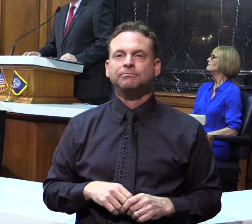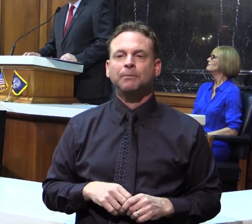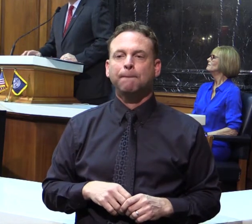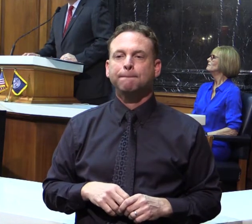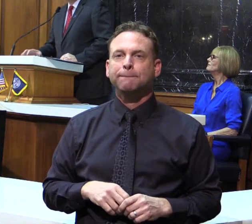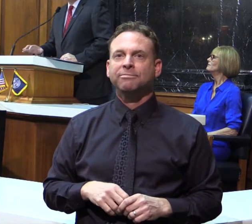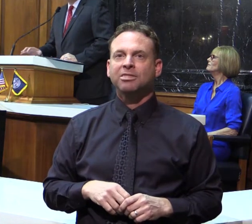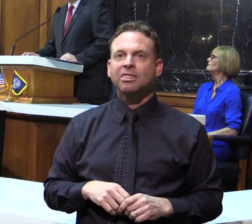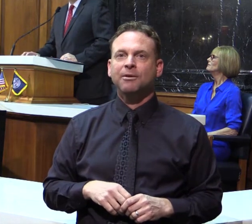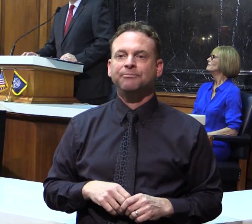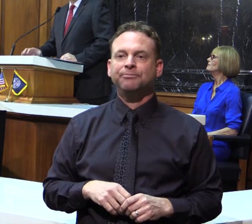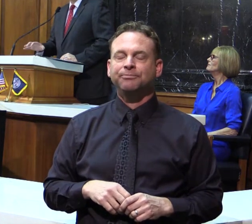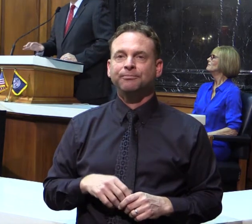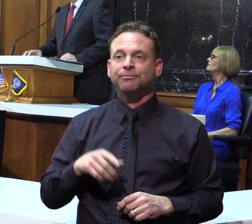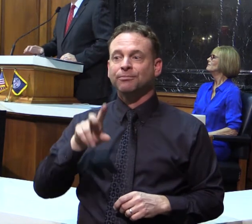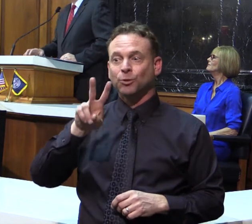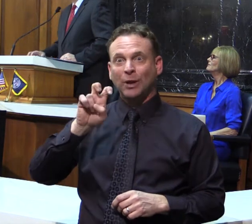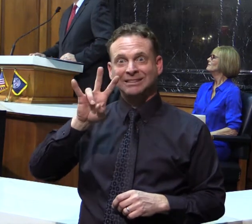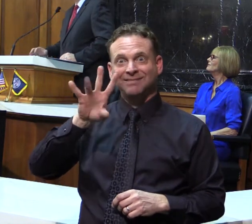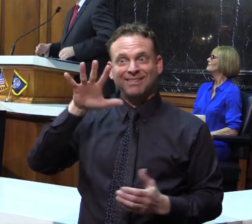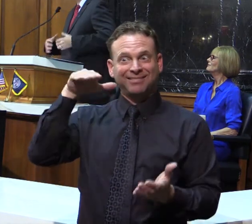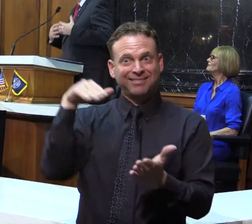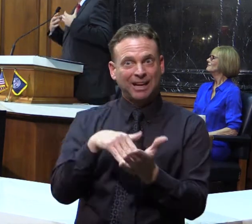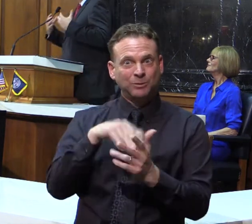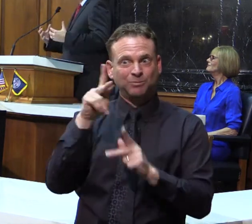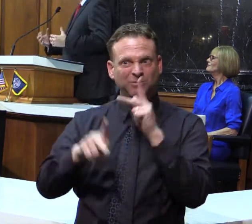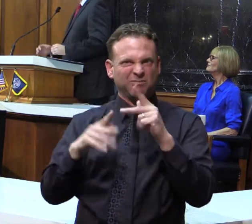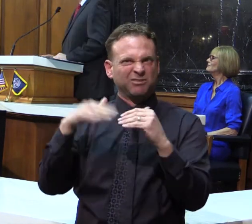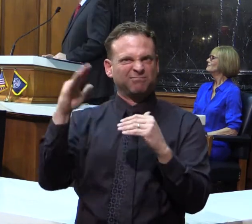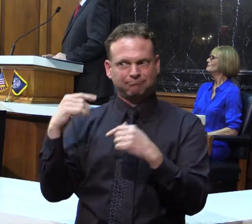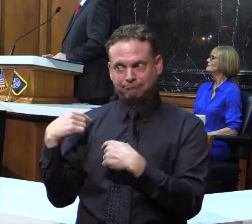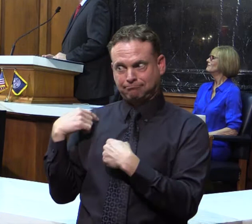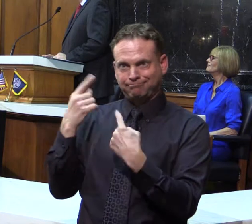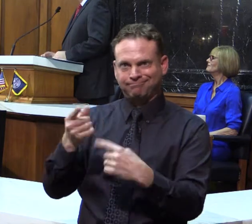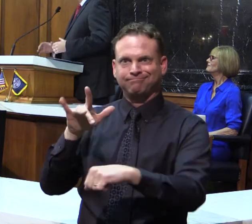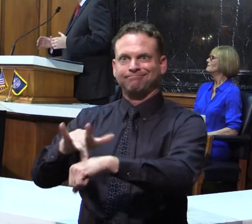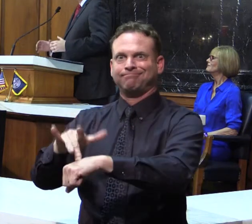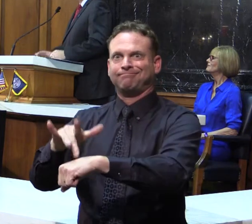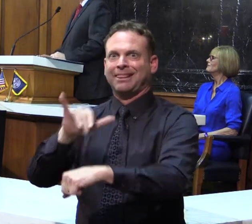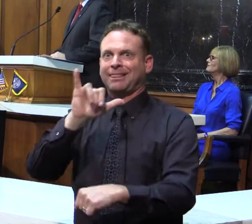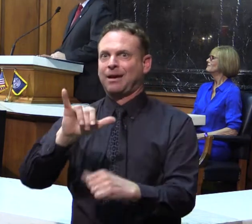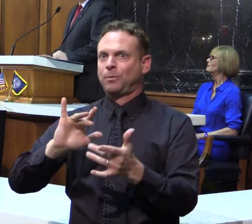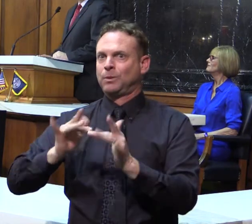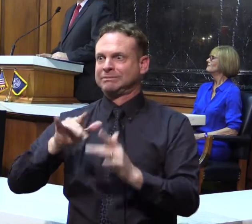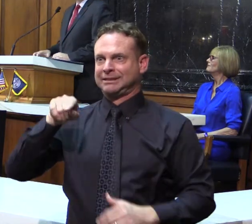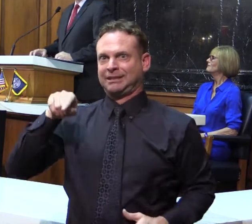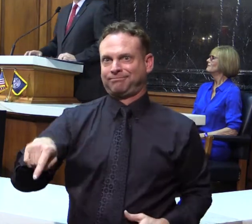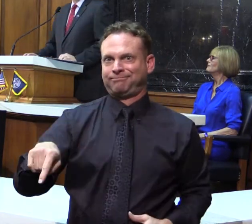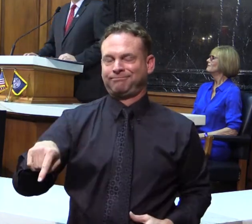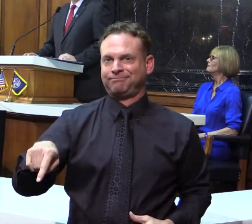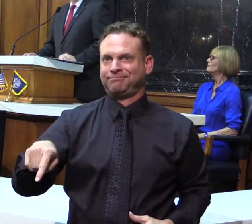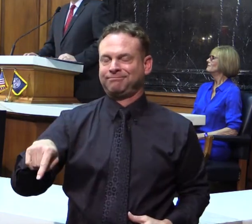… over 13,000 of them have filled out the grant application … and over 300 businesses